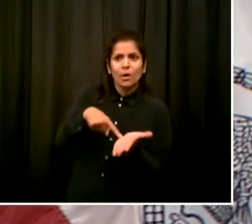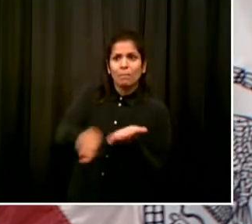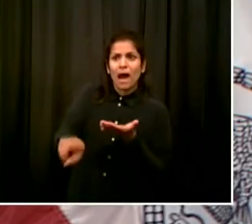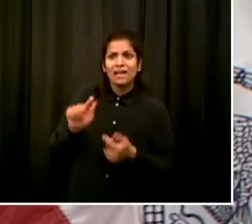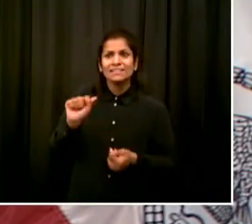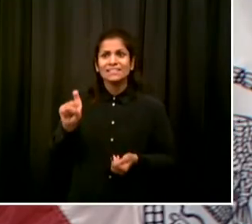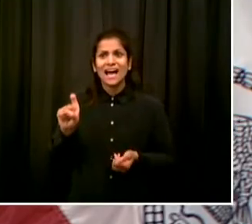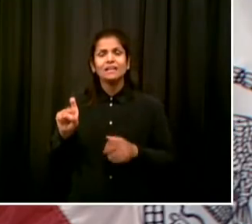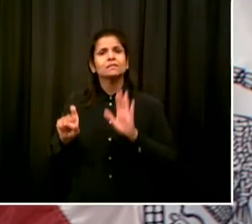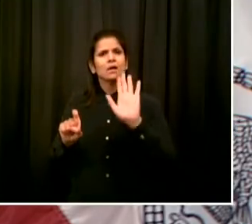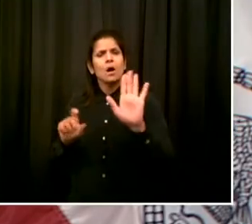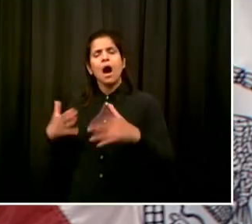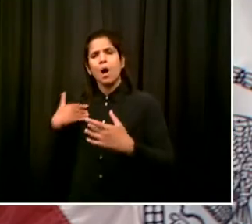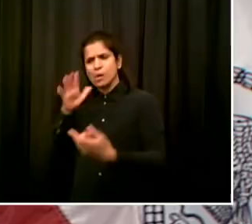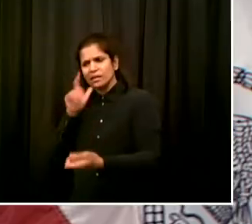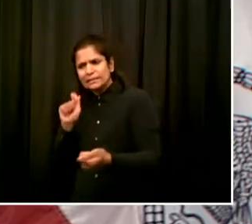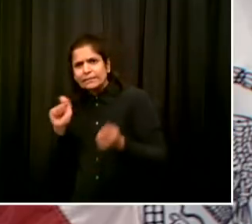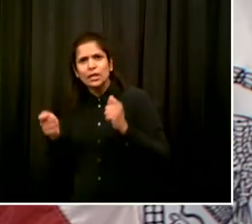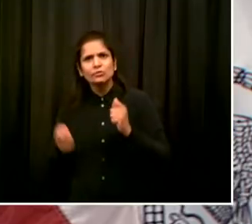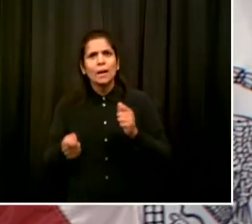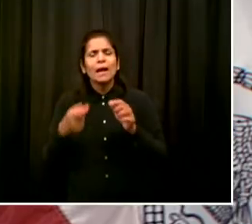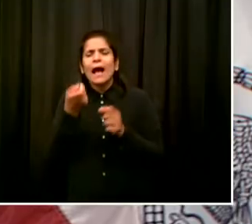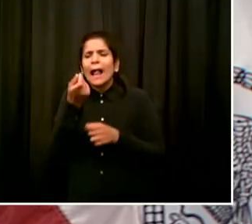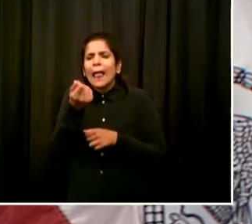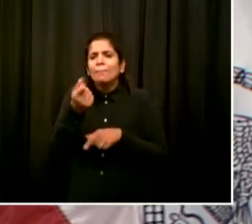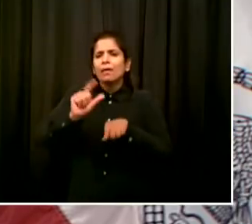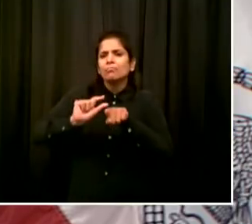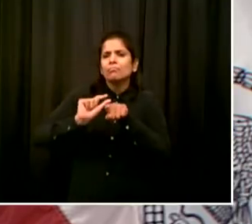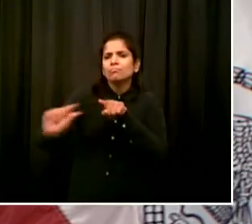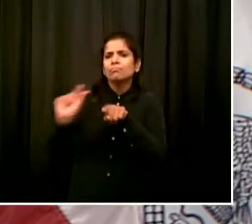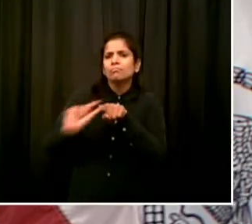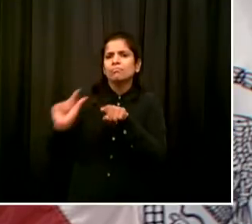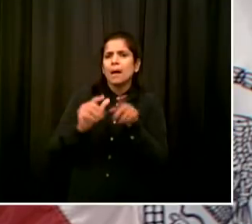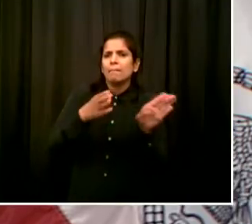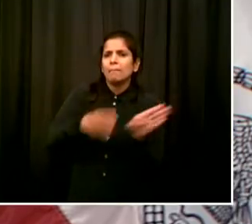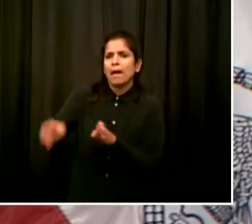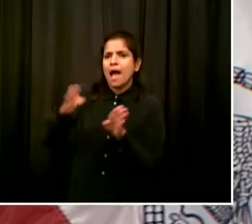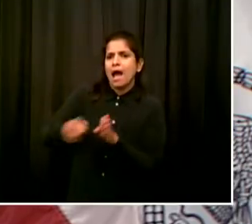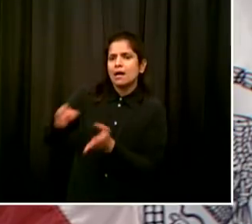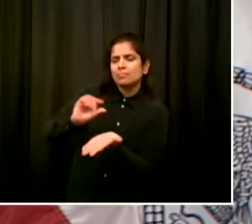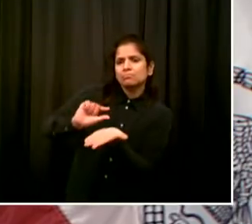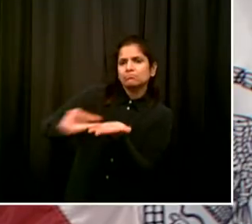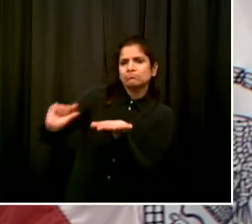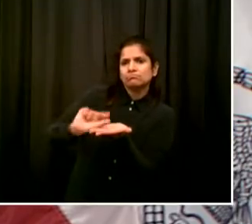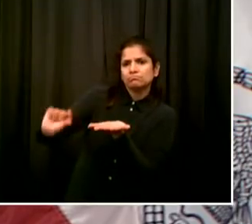THERE ARE INTEREST RATES